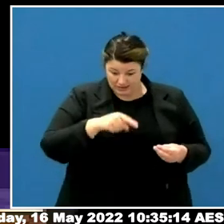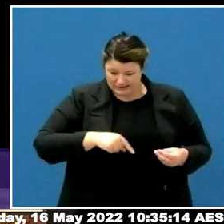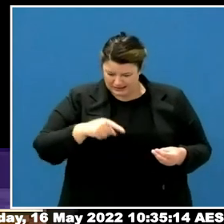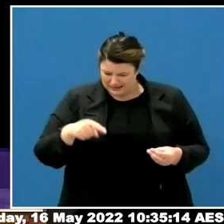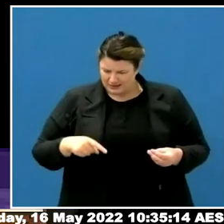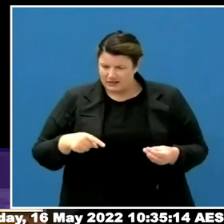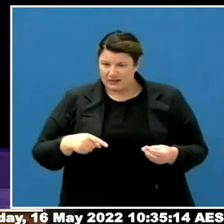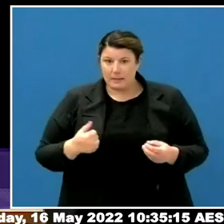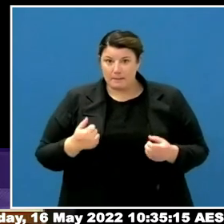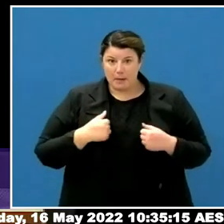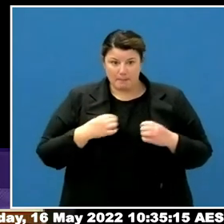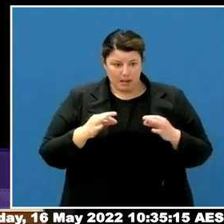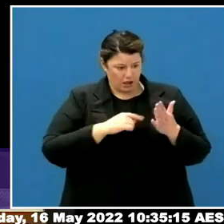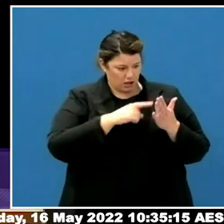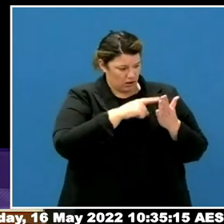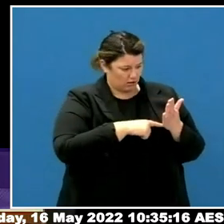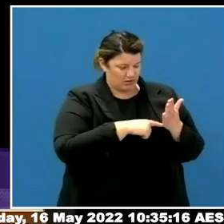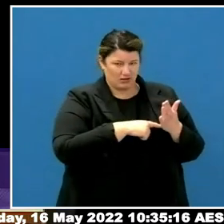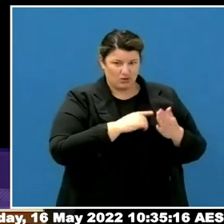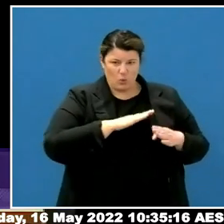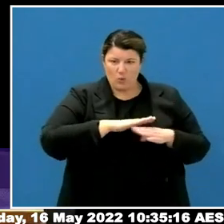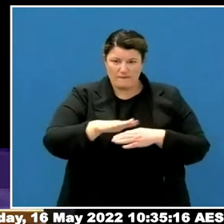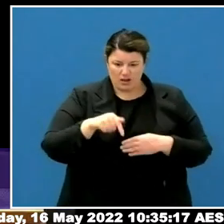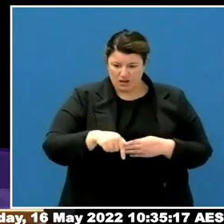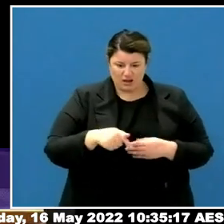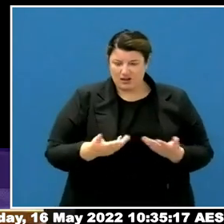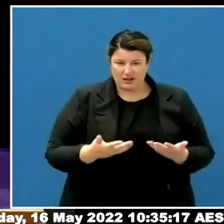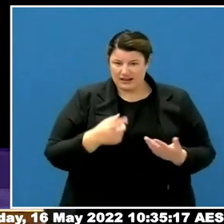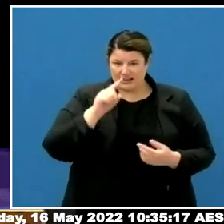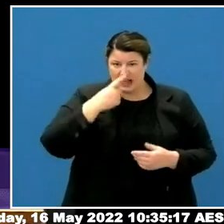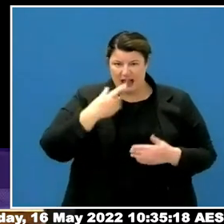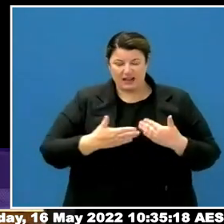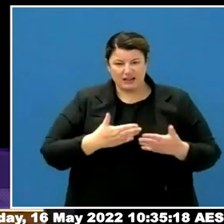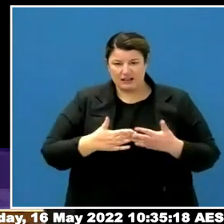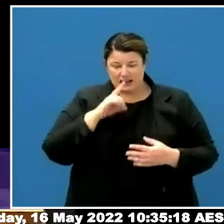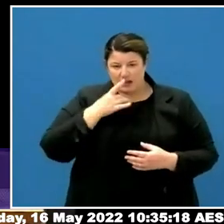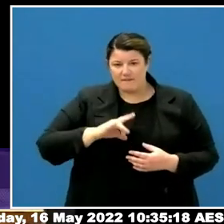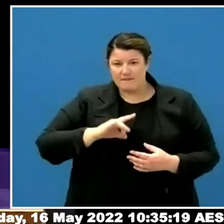exceeded the total amount of funds available under Jason's NDIS plan.